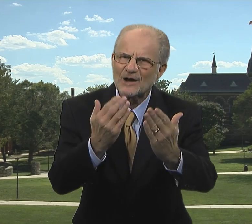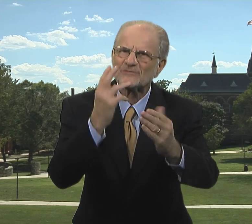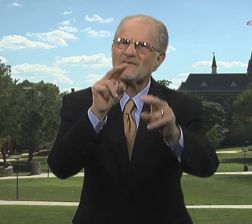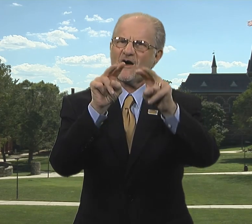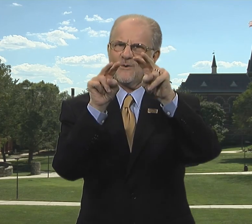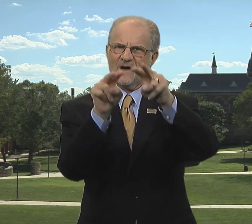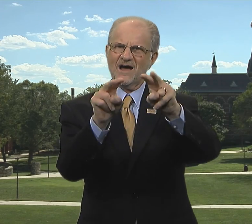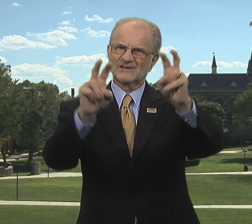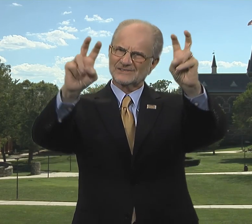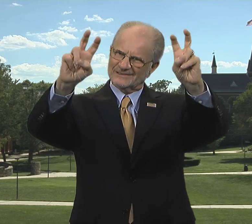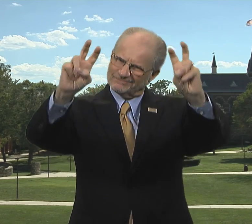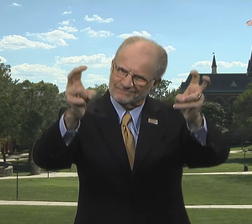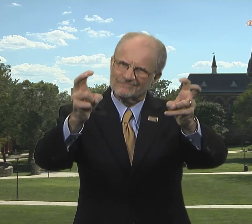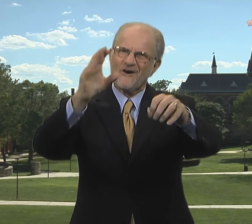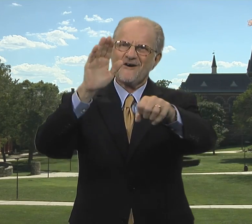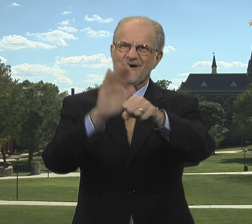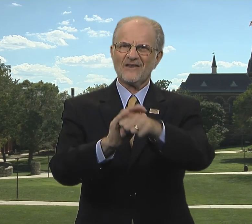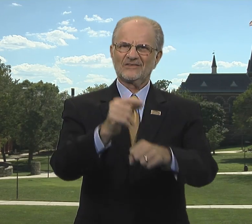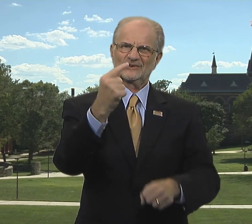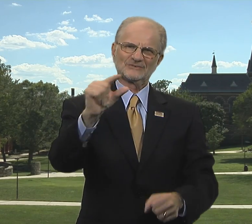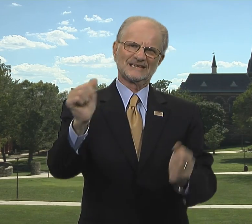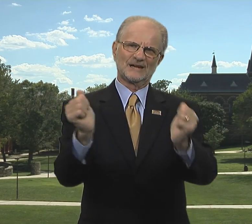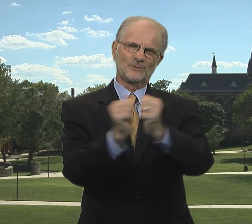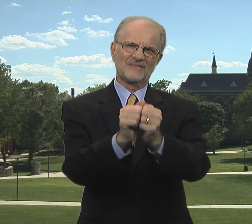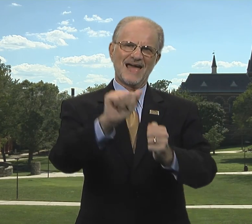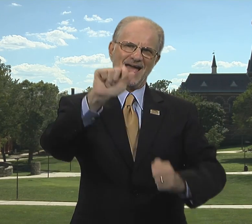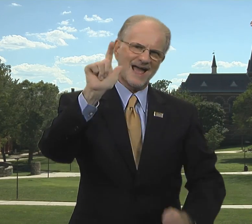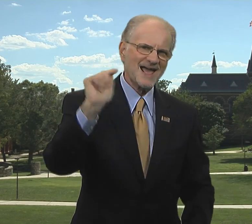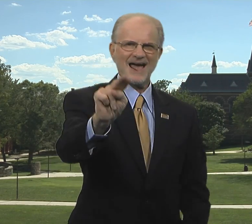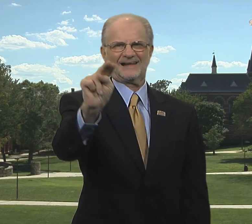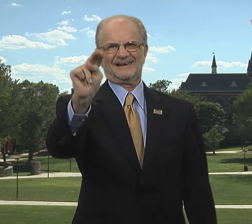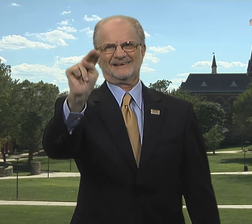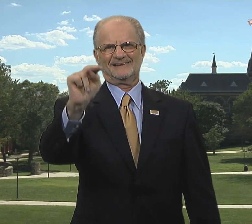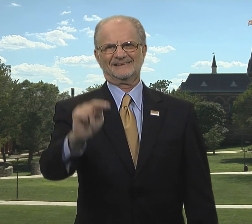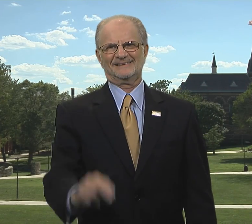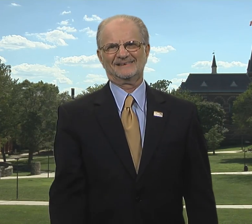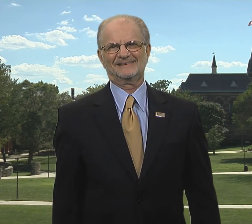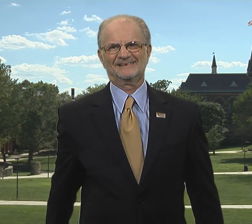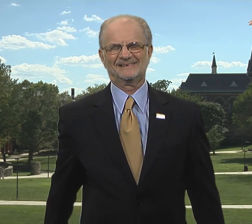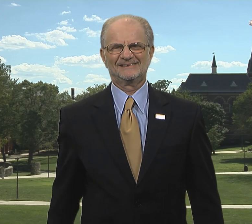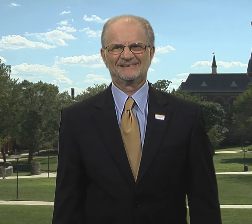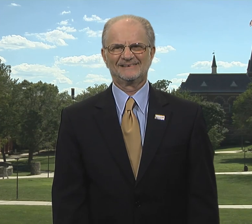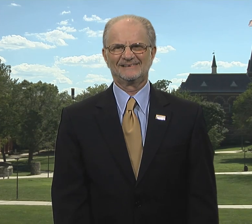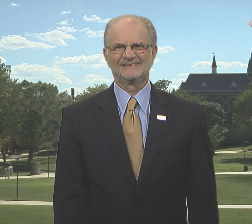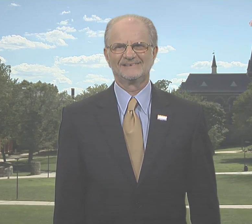Thank you for watching On The Green with Alan.